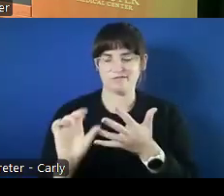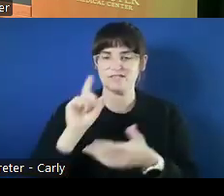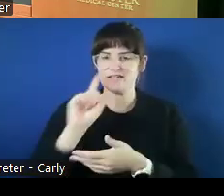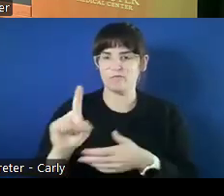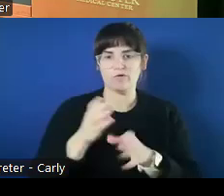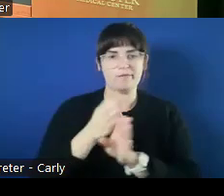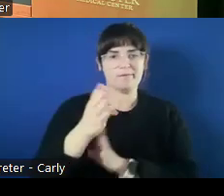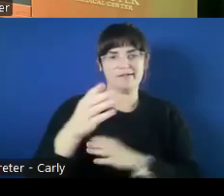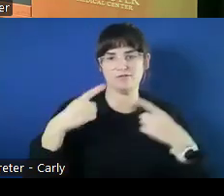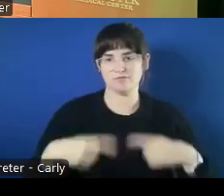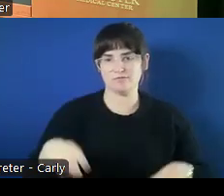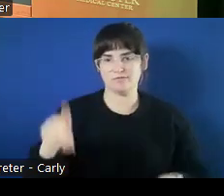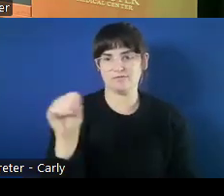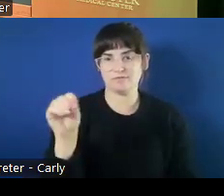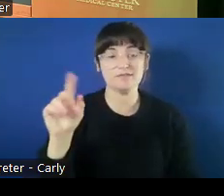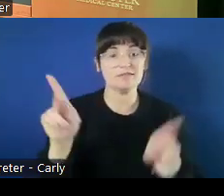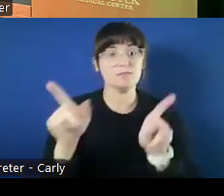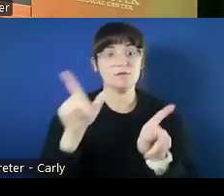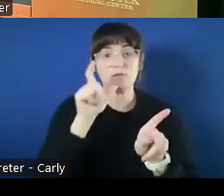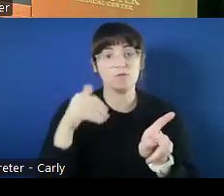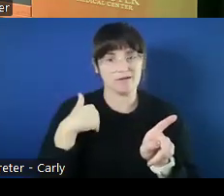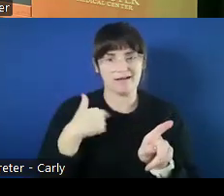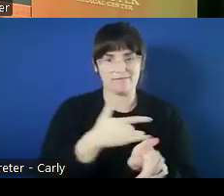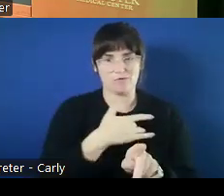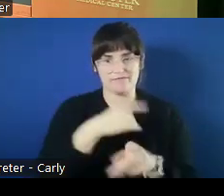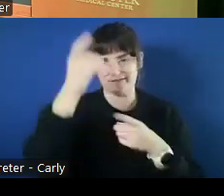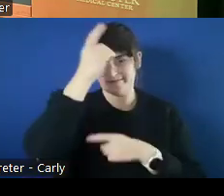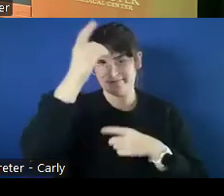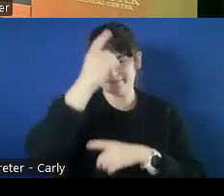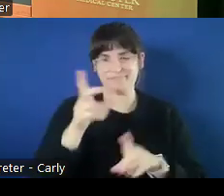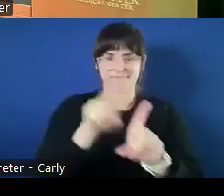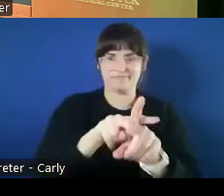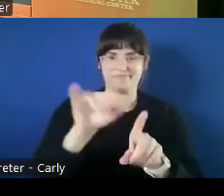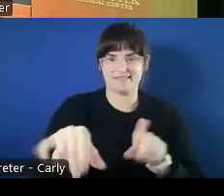uh for patients who have cardiovascular disease and the United States Preventive Services Task